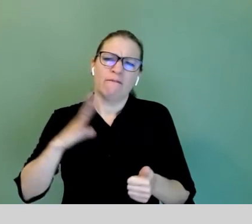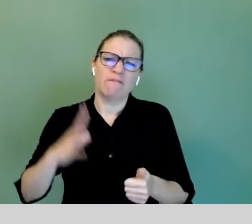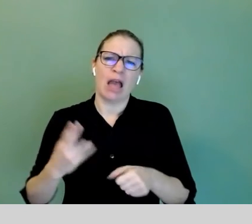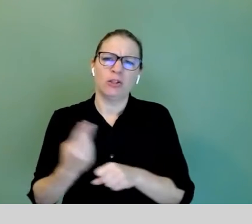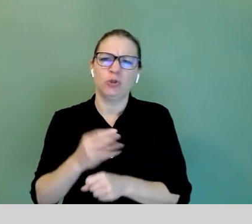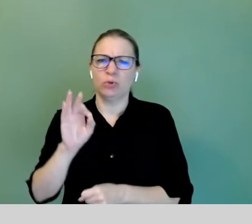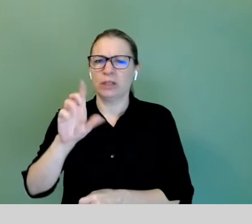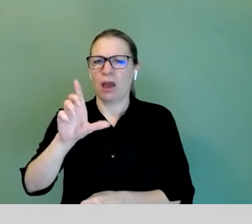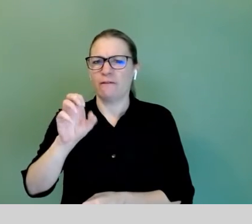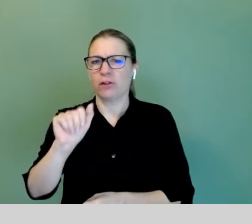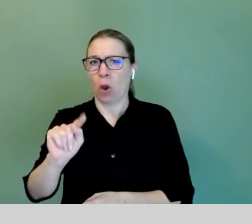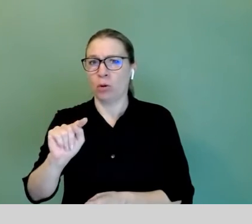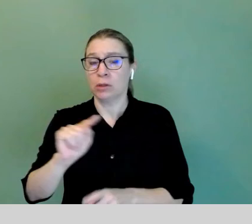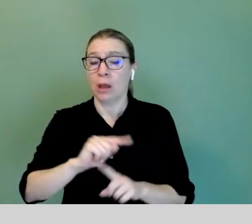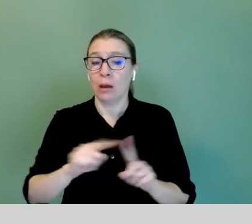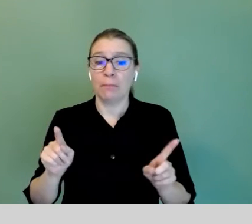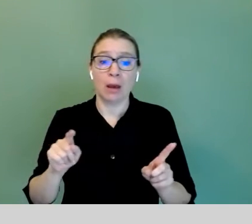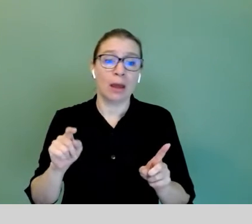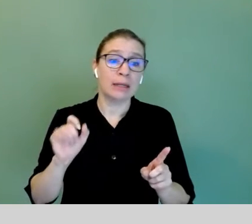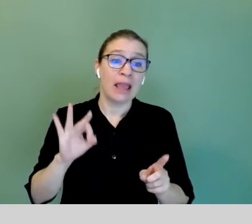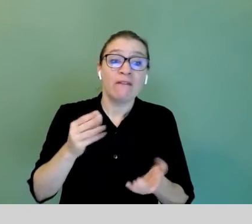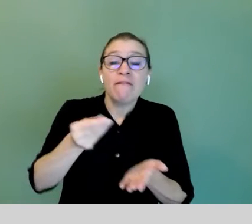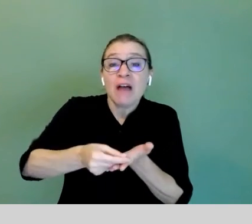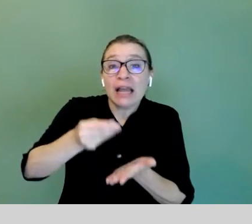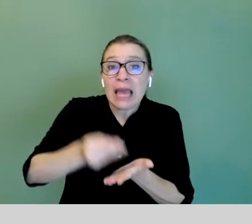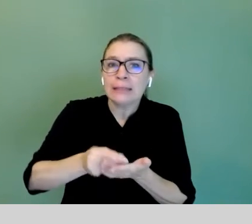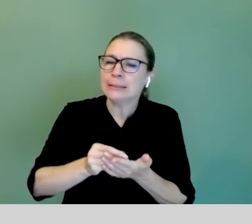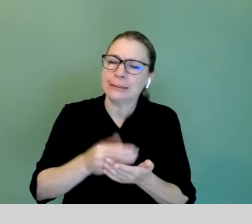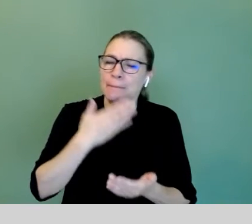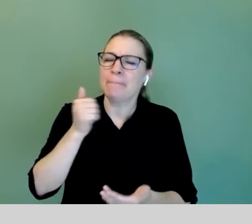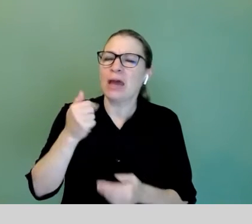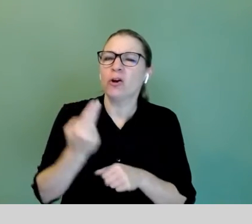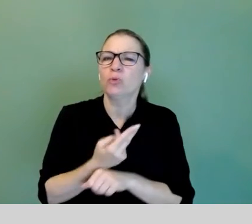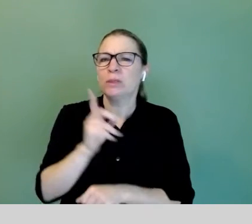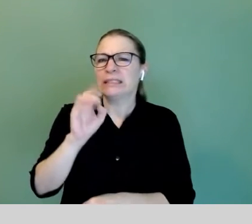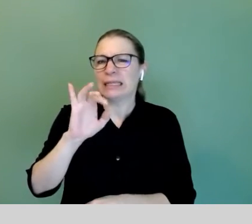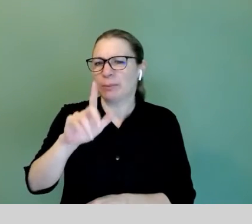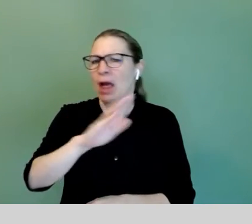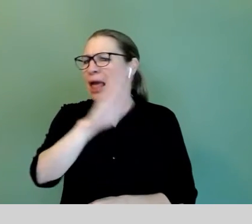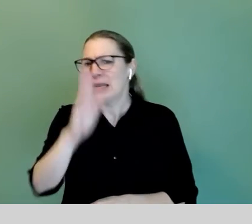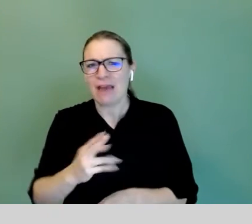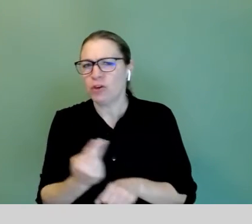then it's fine to use floats, but as soon as you touch finances, then stick to decimals,